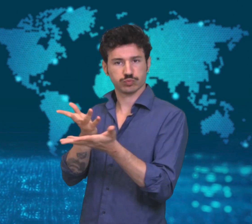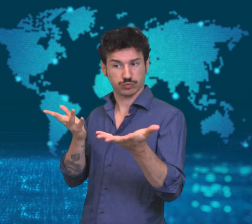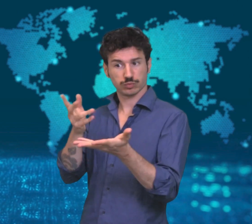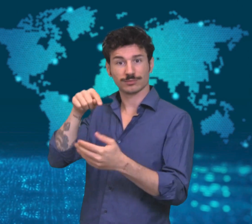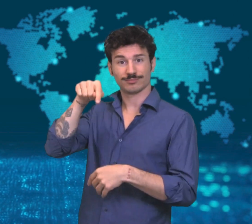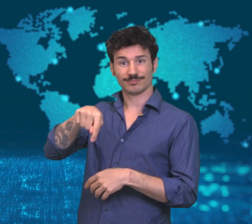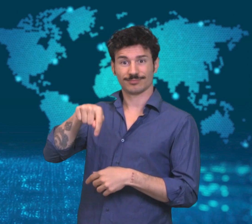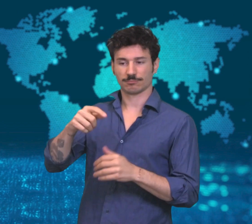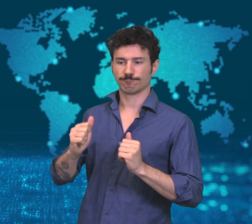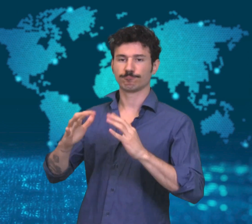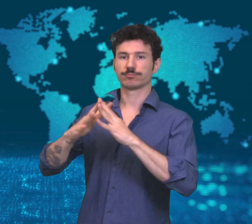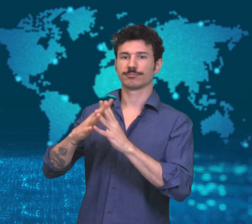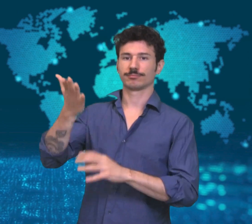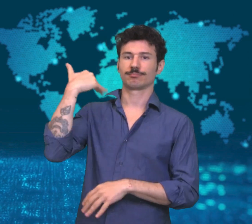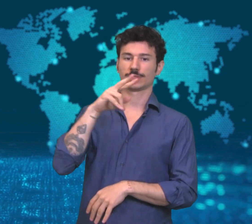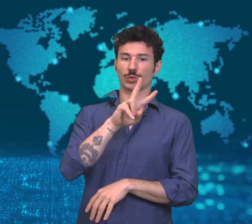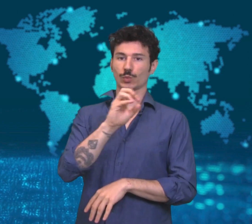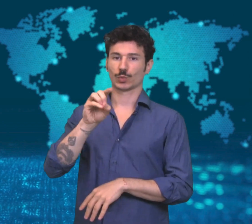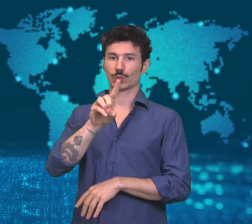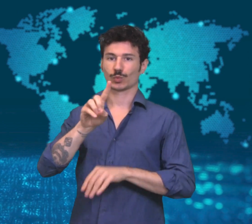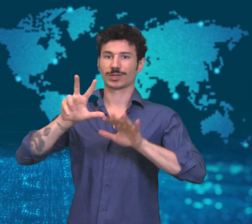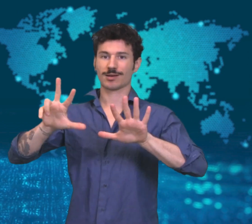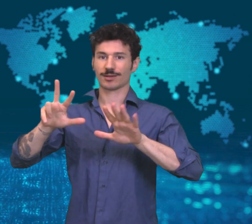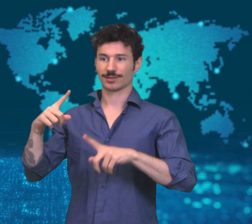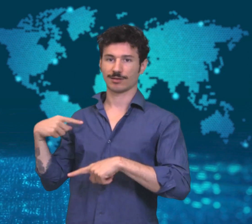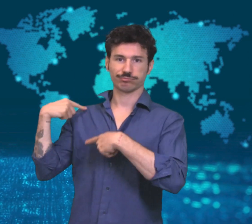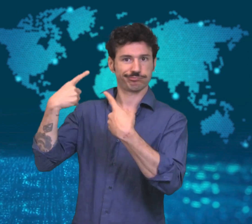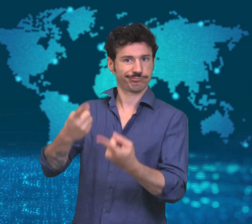the two Korean nations since 2018.